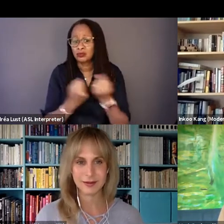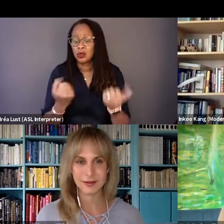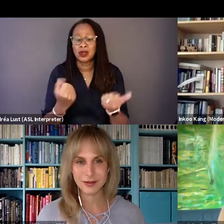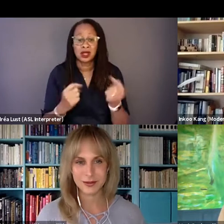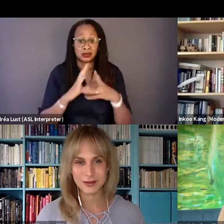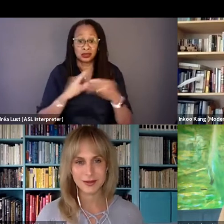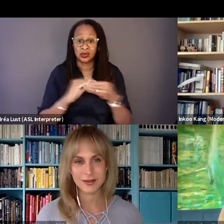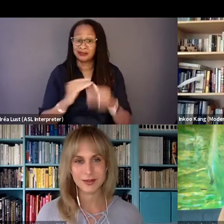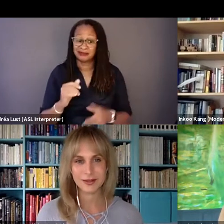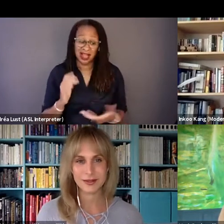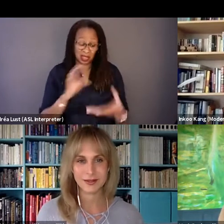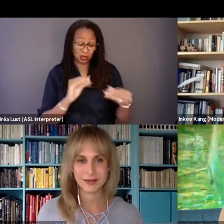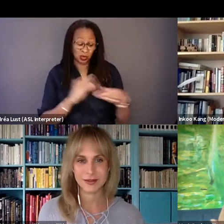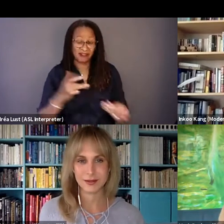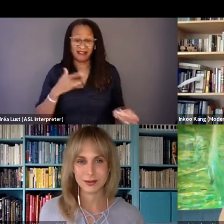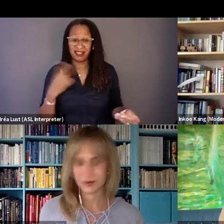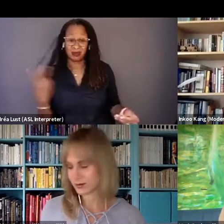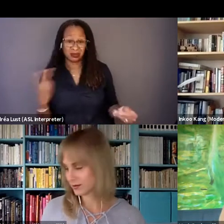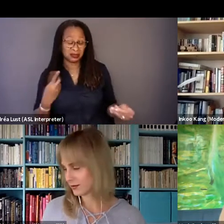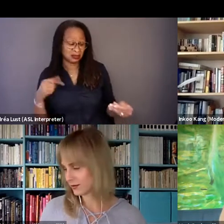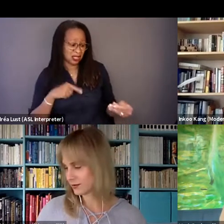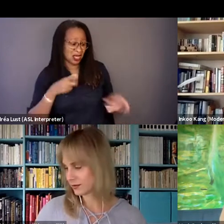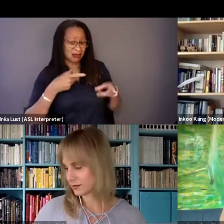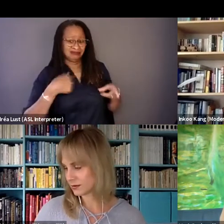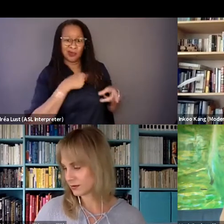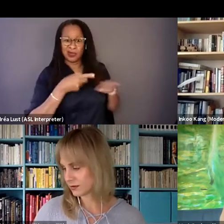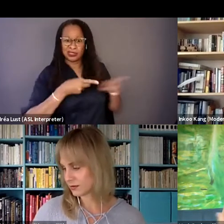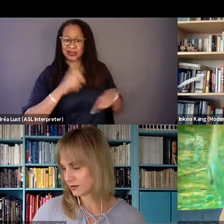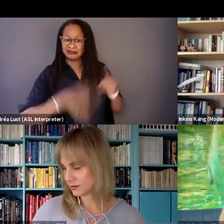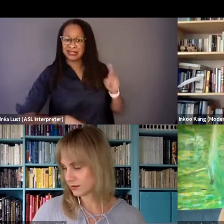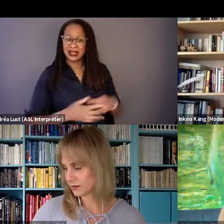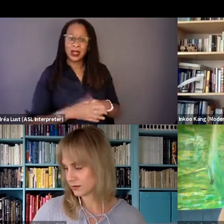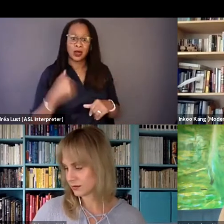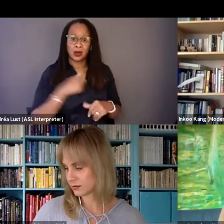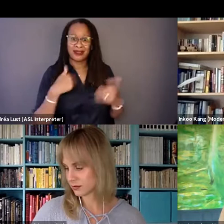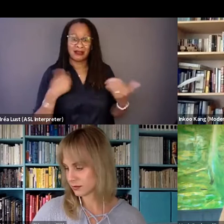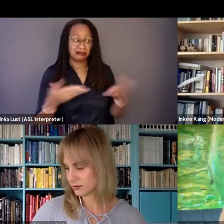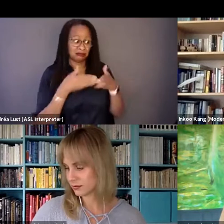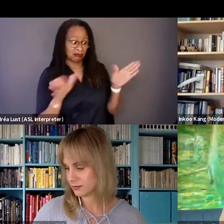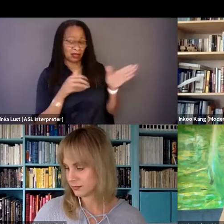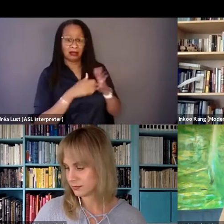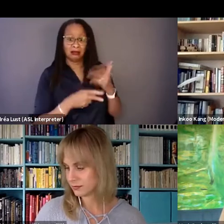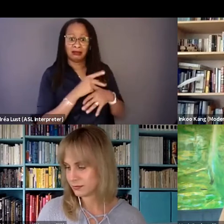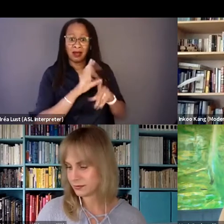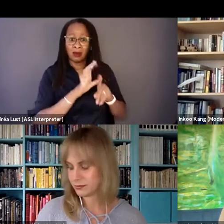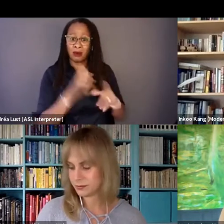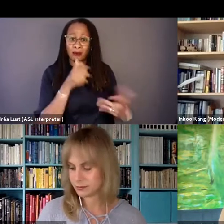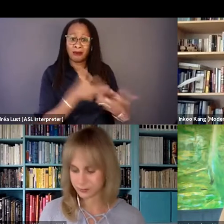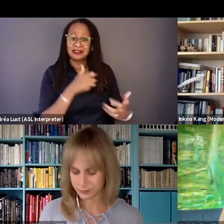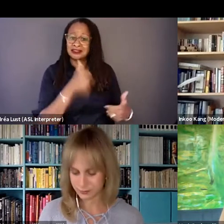that we were in a place that we wanted to direct or felt like we had the bandwidth to direct. And so we immediately approached Zackary